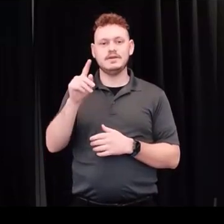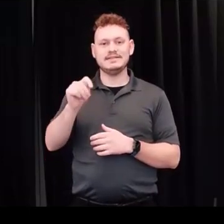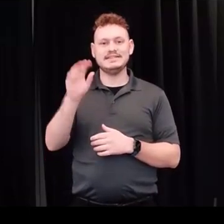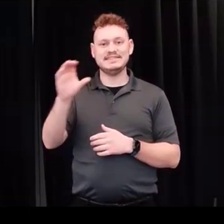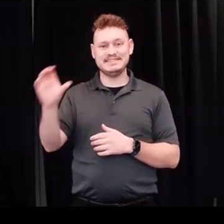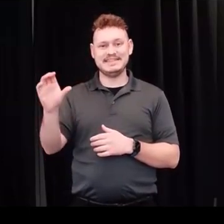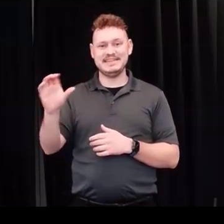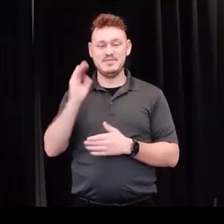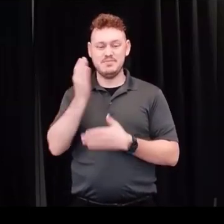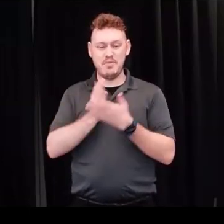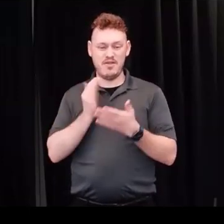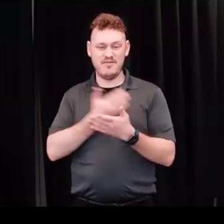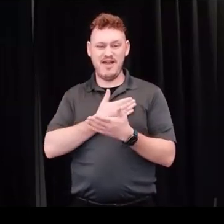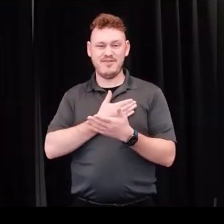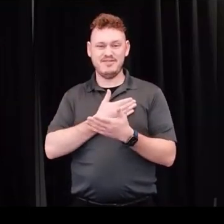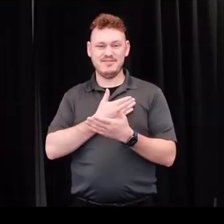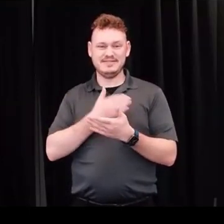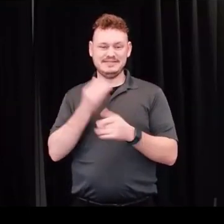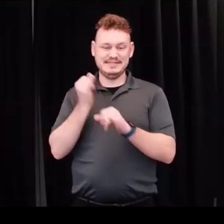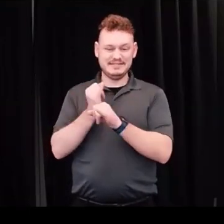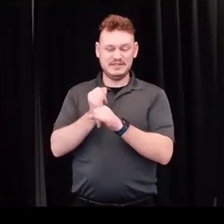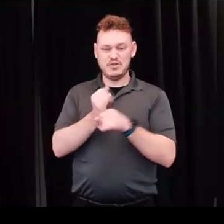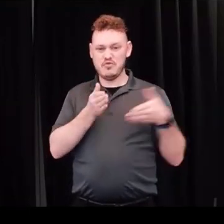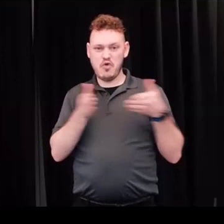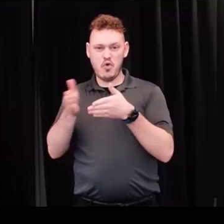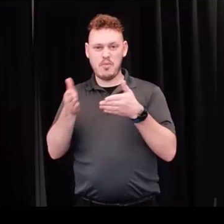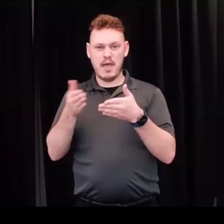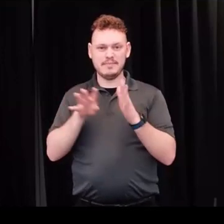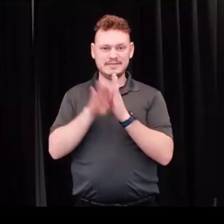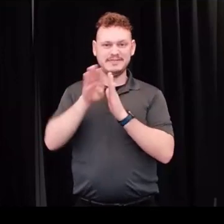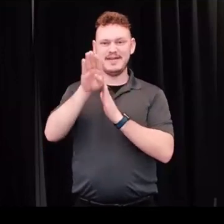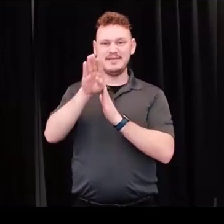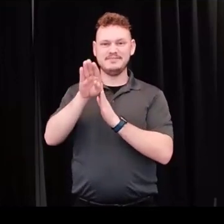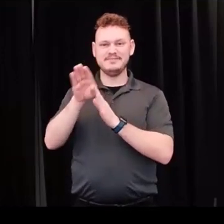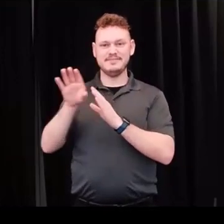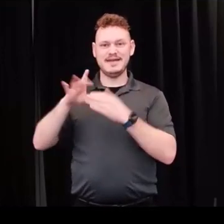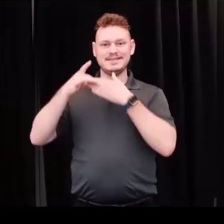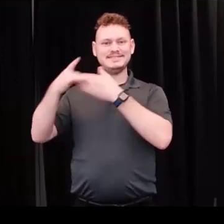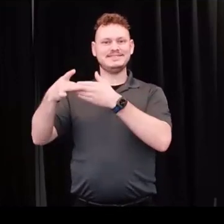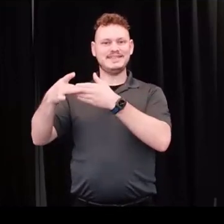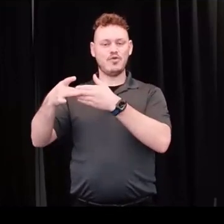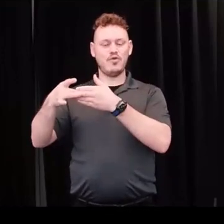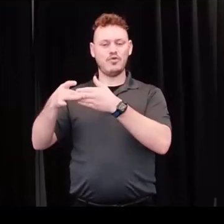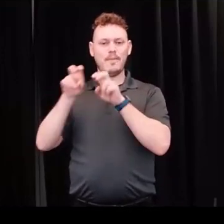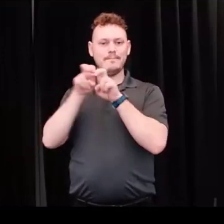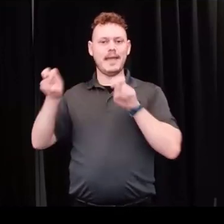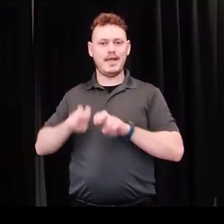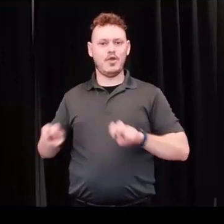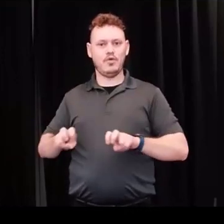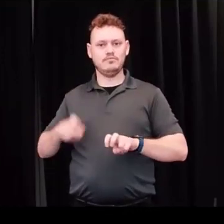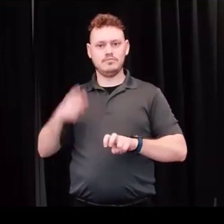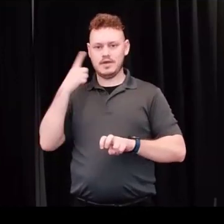accessibility roadmap has been to develop a stakeholder panel. Because I am a firm believer,